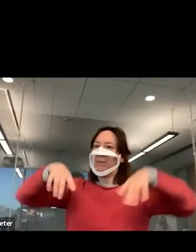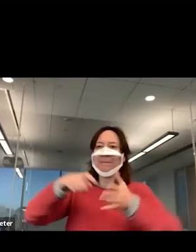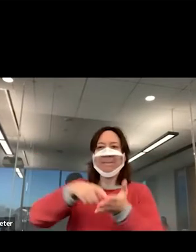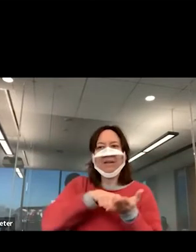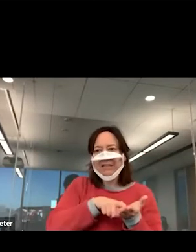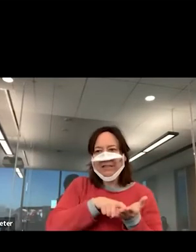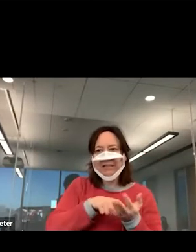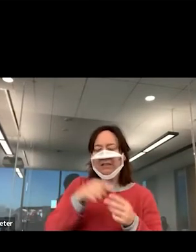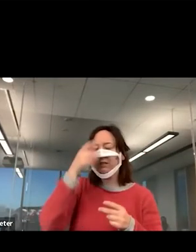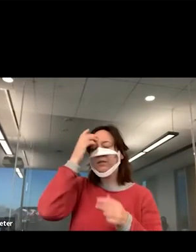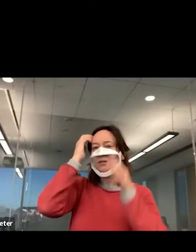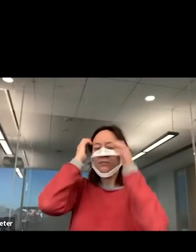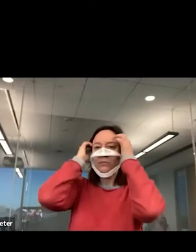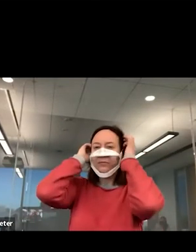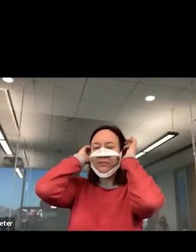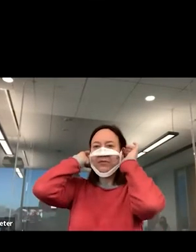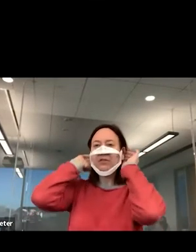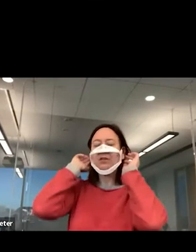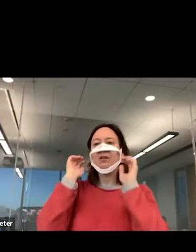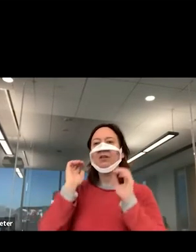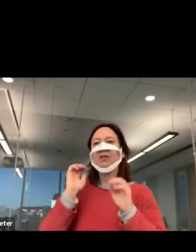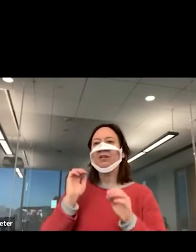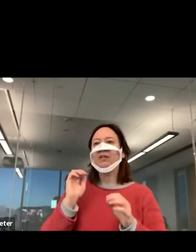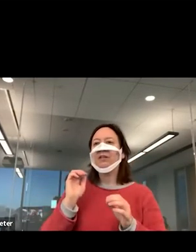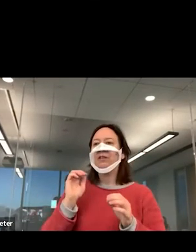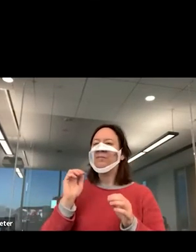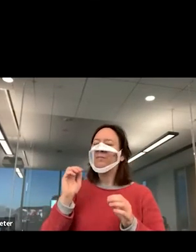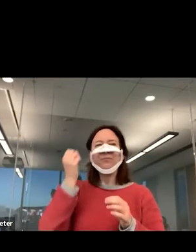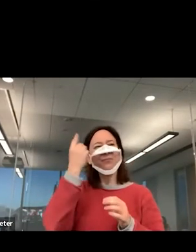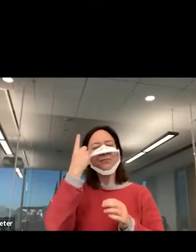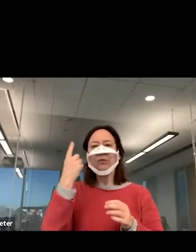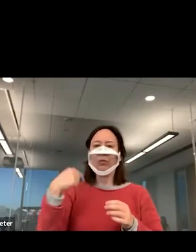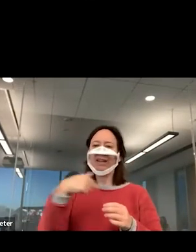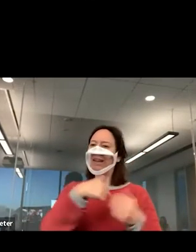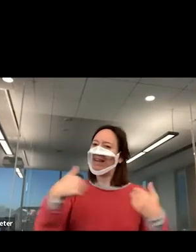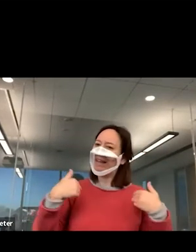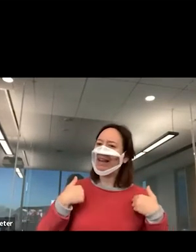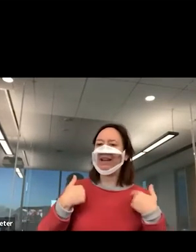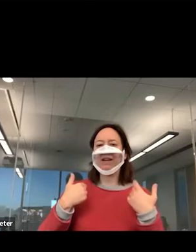don't you know they we all bring our hidden biases to work to school to wherever we're